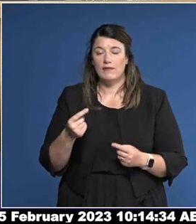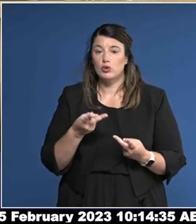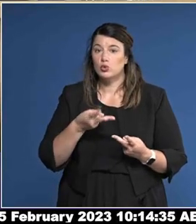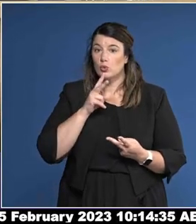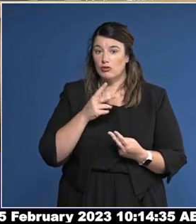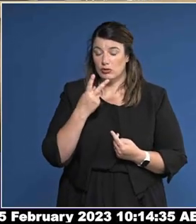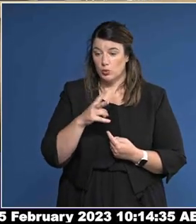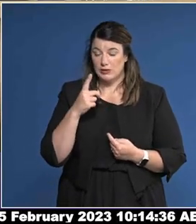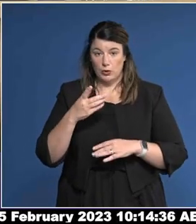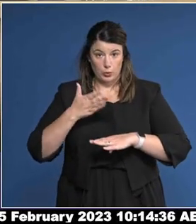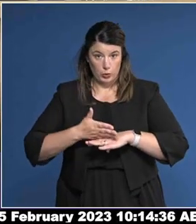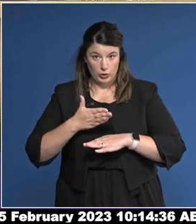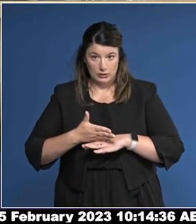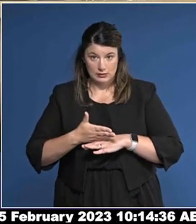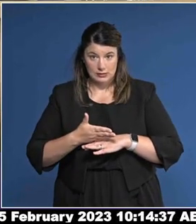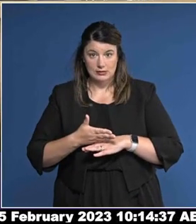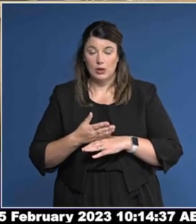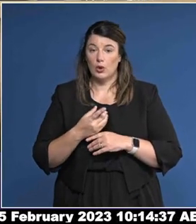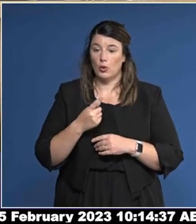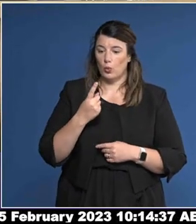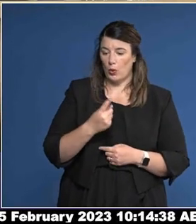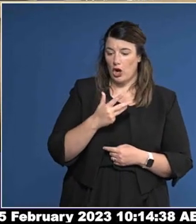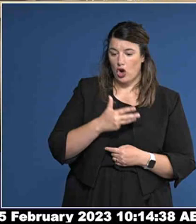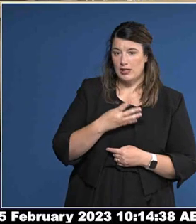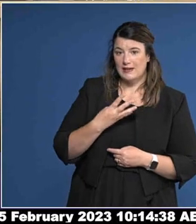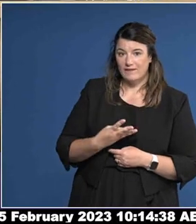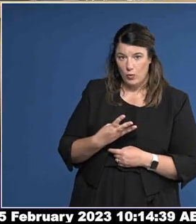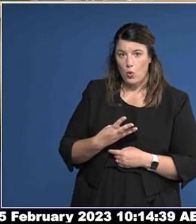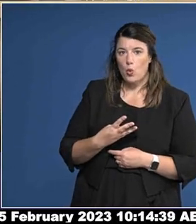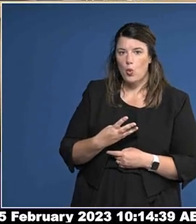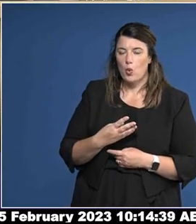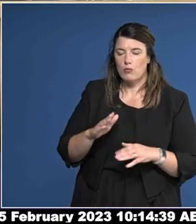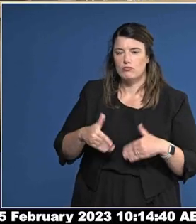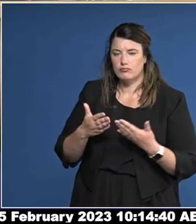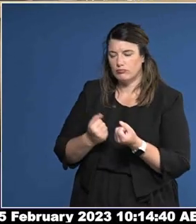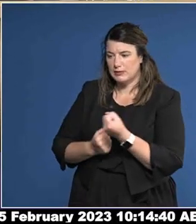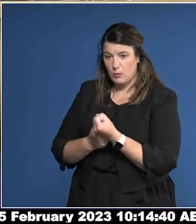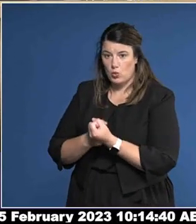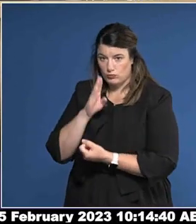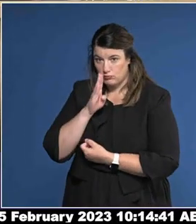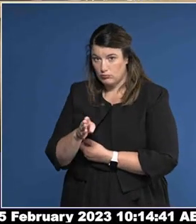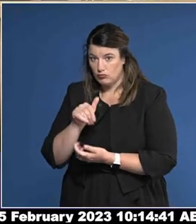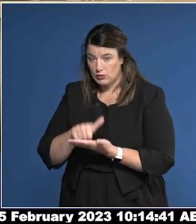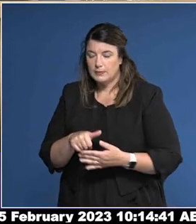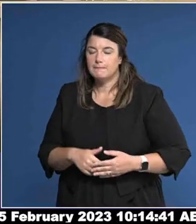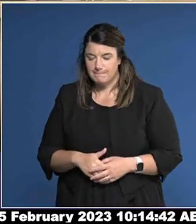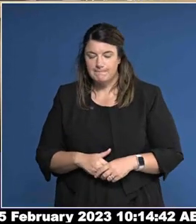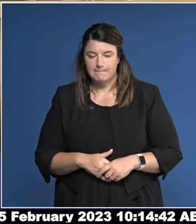workers, of which 194 provide direct support. Correct. MS EASTMAN: And based on the information provided to the Royal